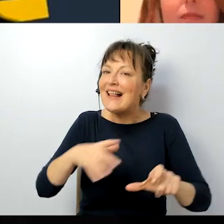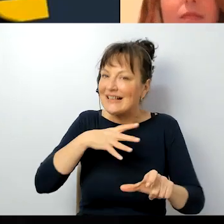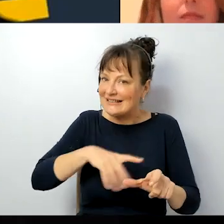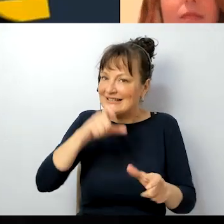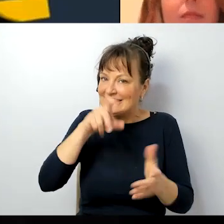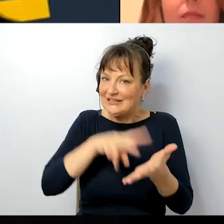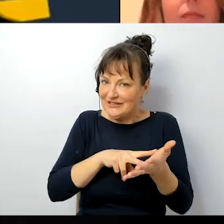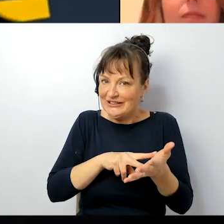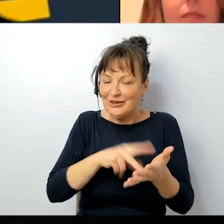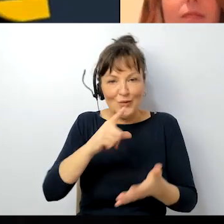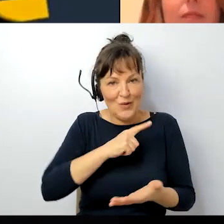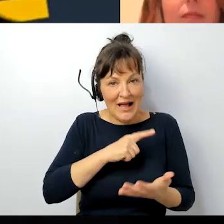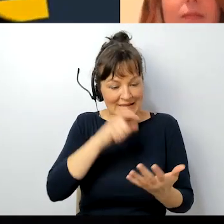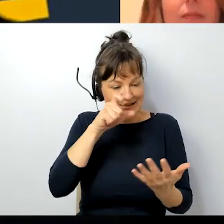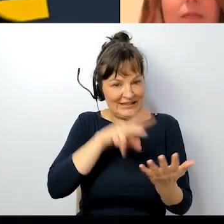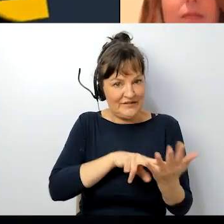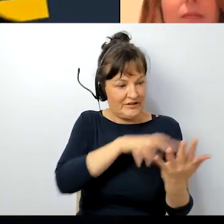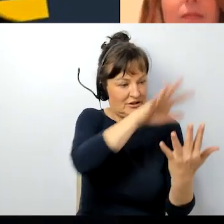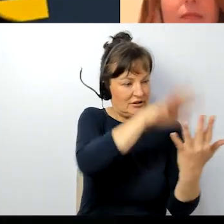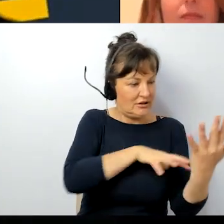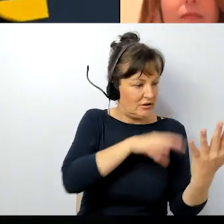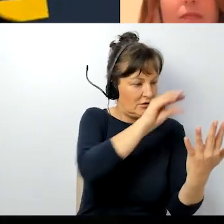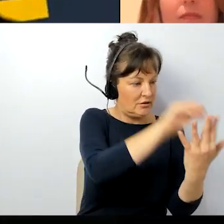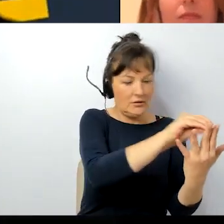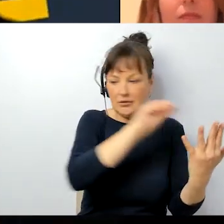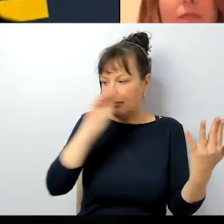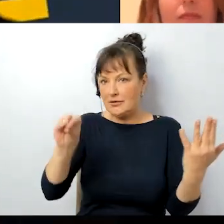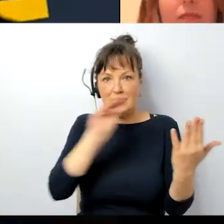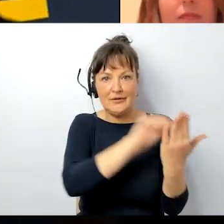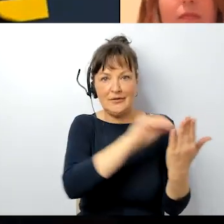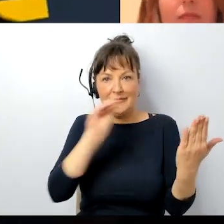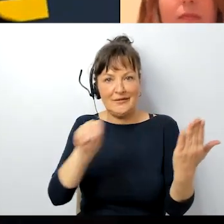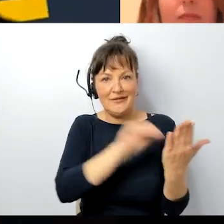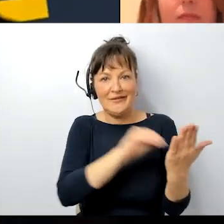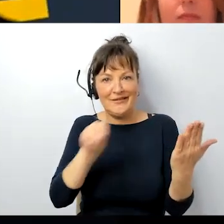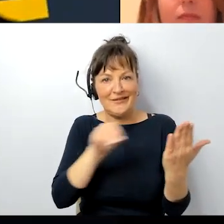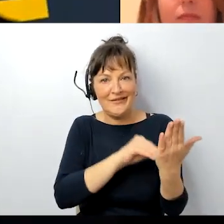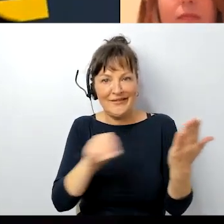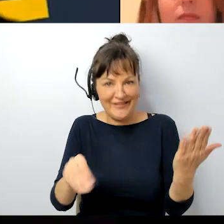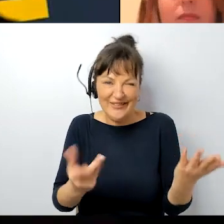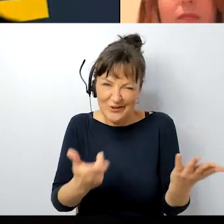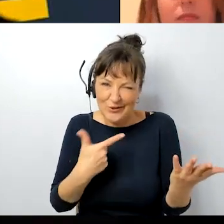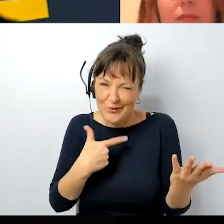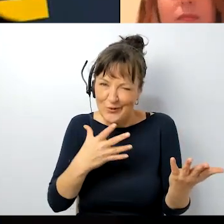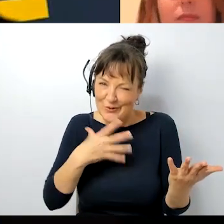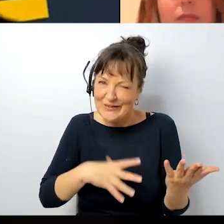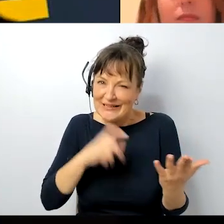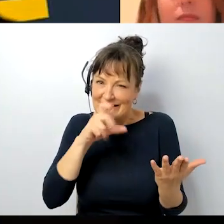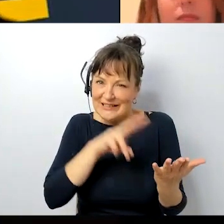you don't need a CV because all of the information you put in the application form you will take from